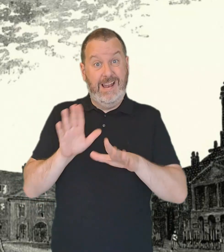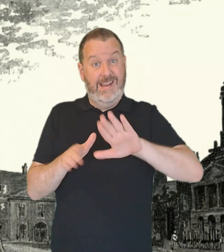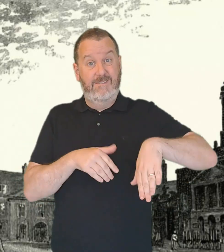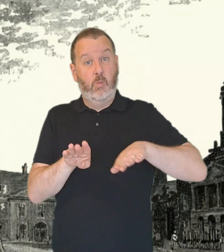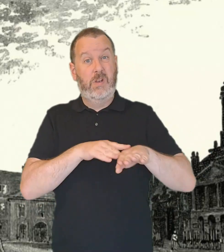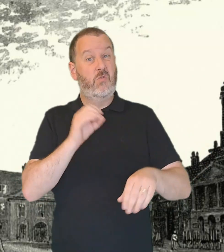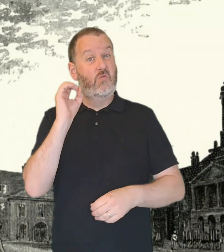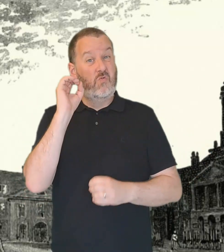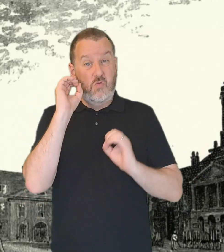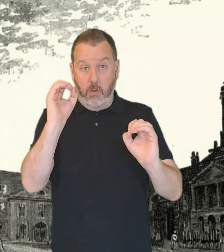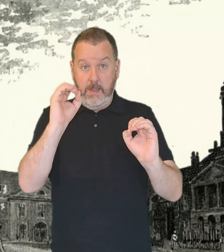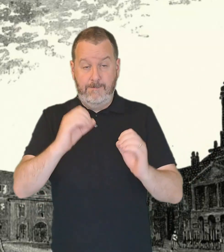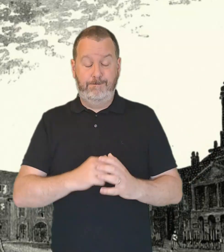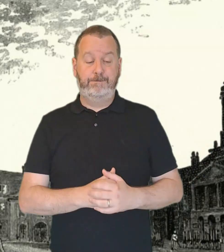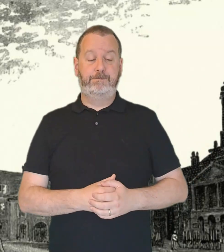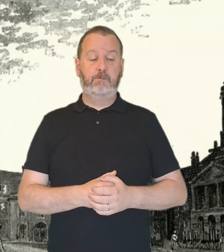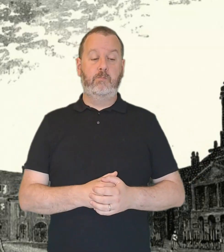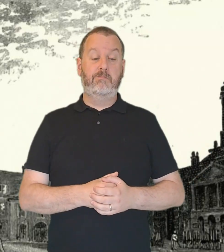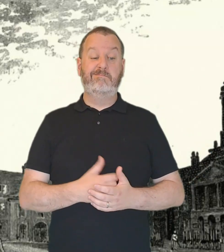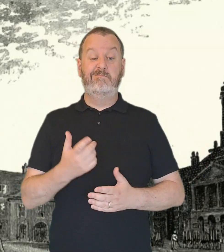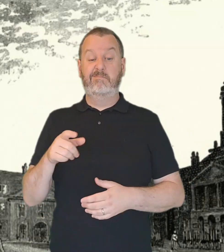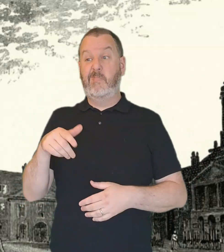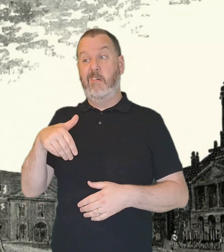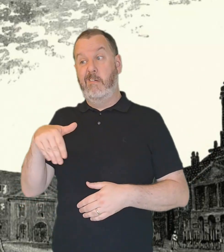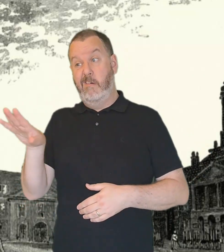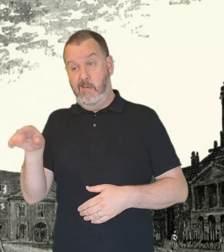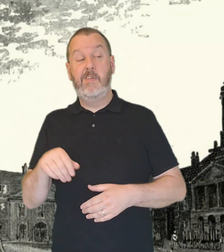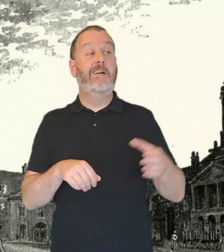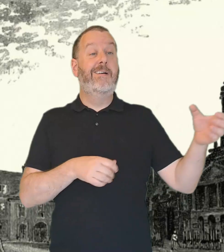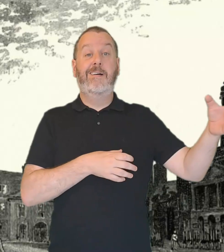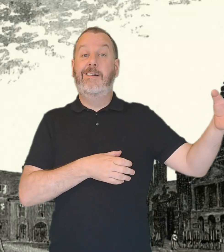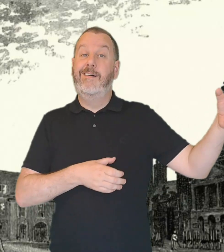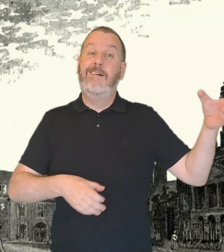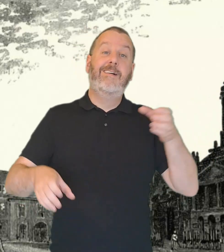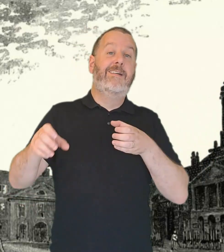12 years was too short a service for such a pension.